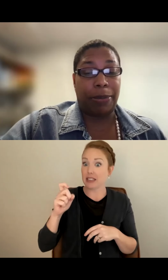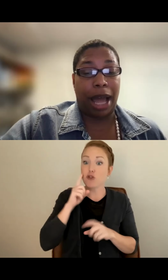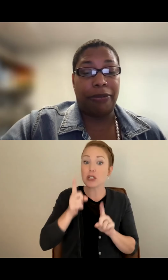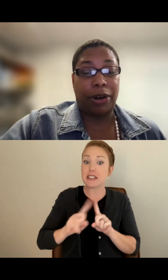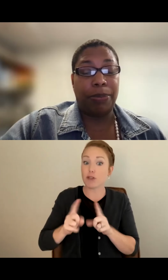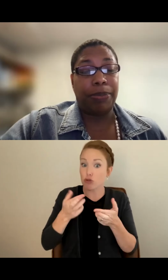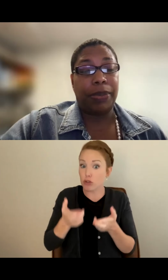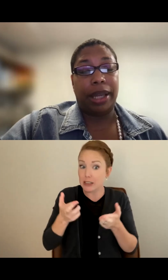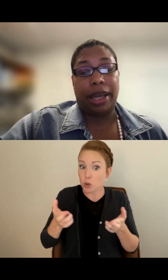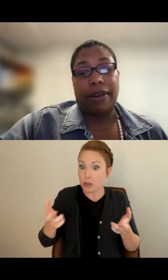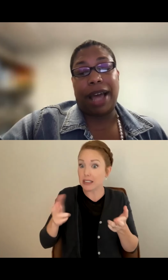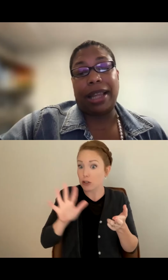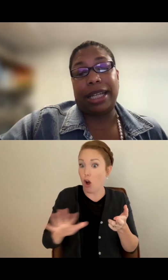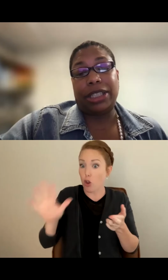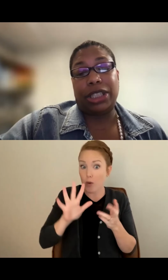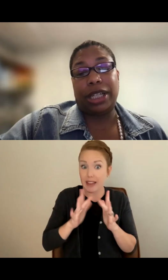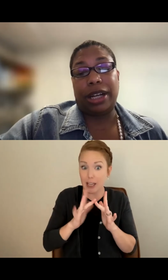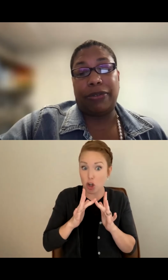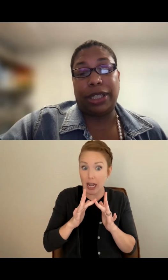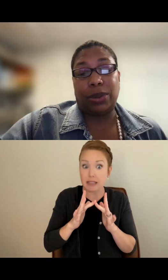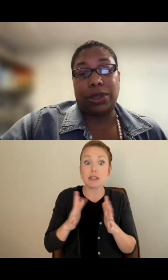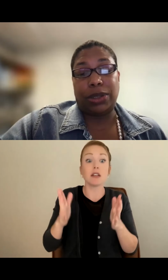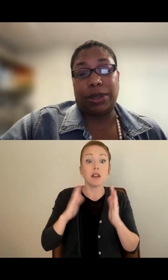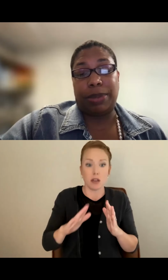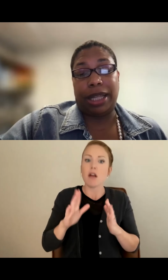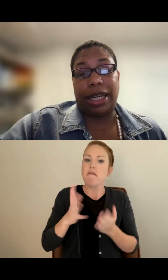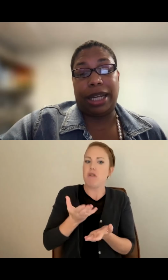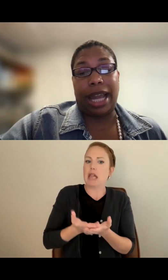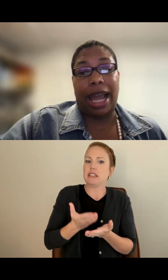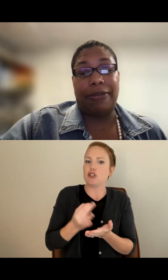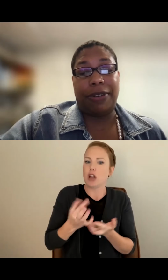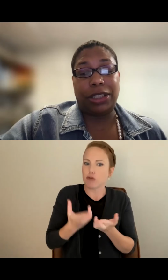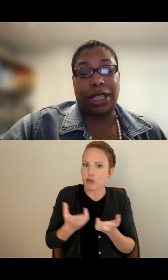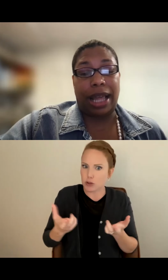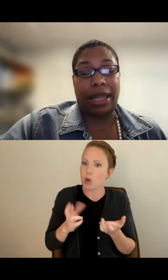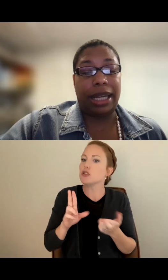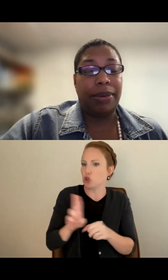by platform, validation of resource usability and functionality.